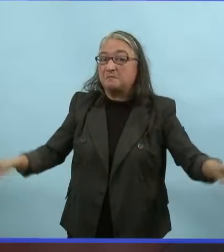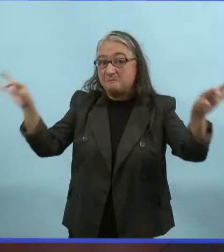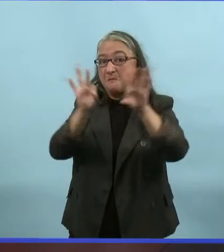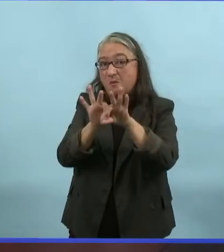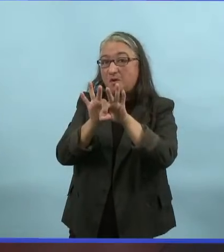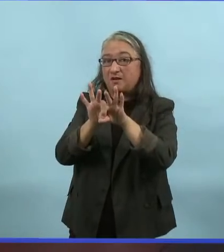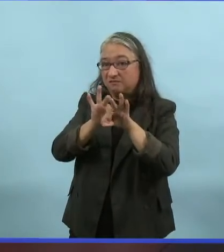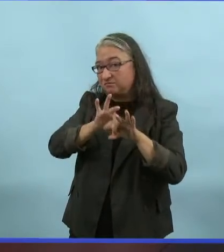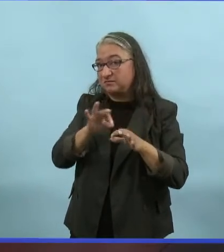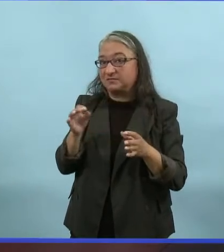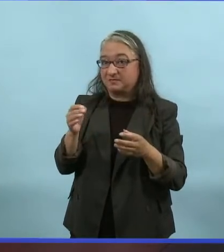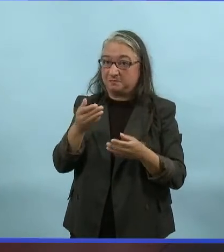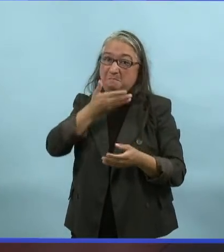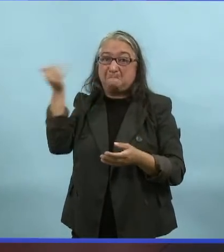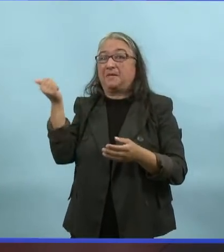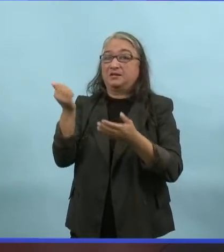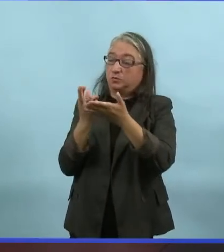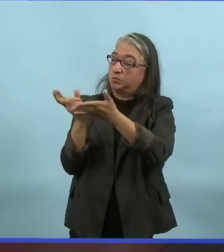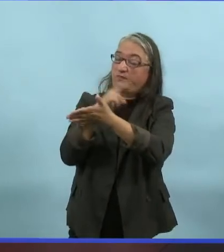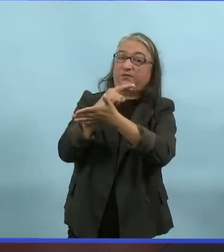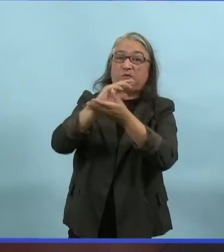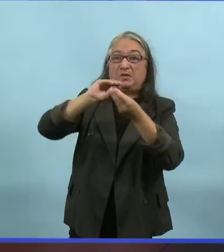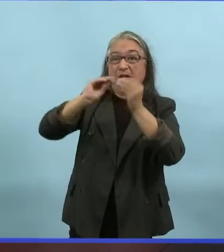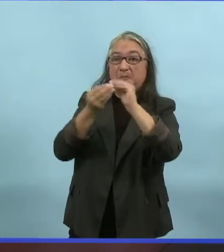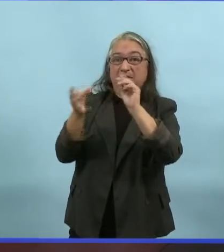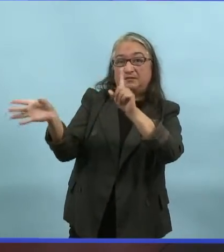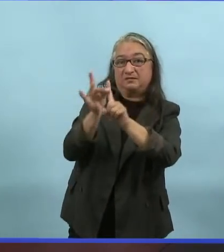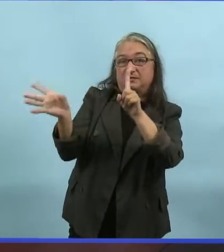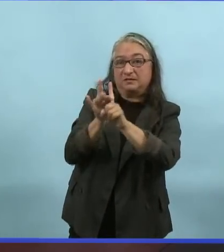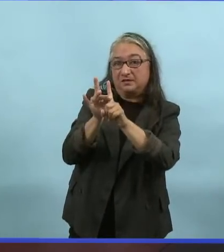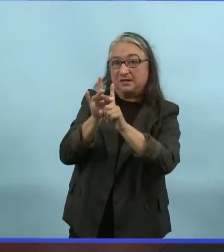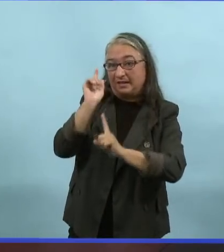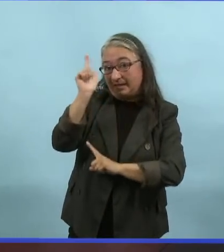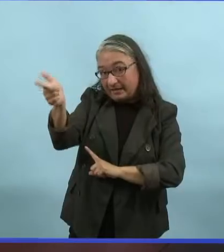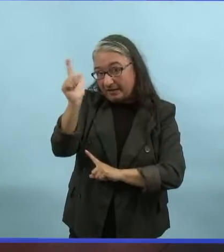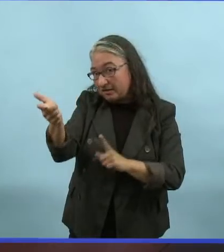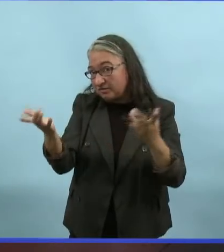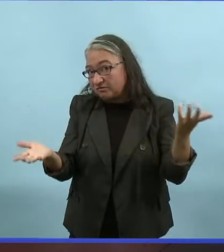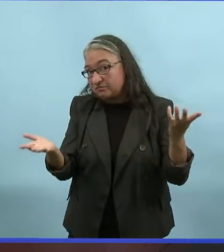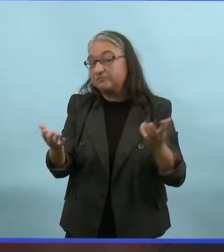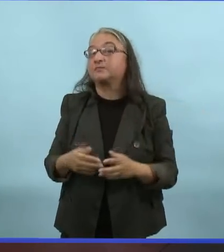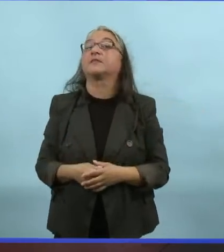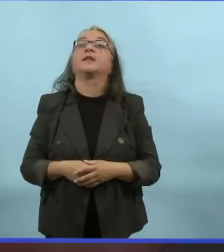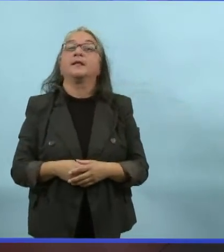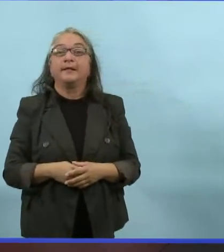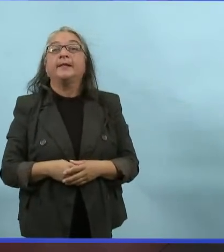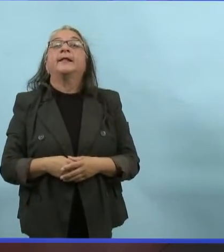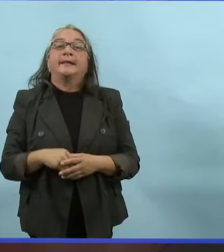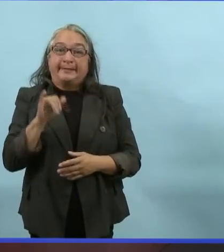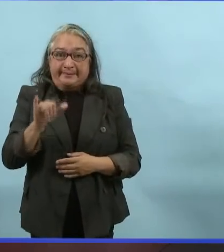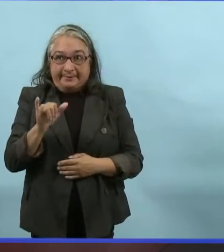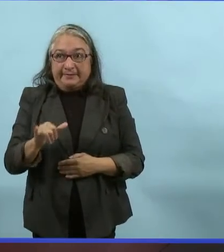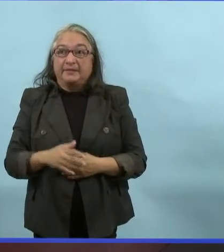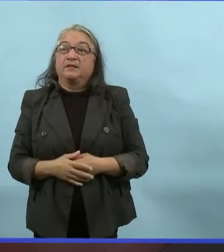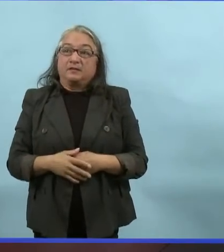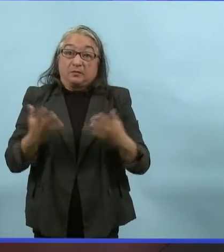outcomes and stuff you do have that data and it's much of what we we talk about here it's